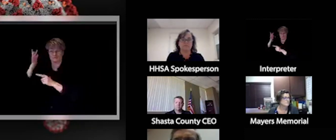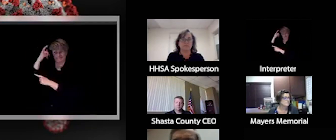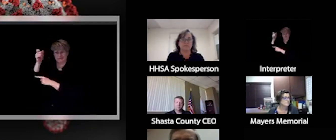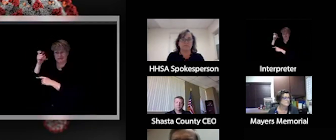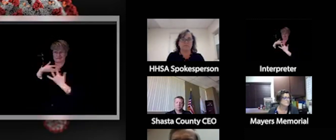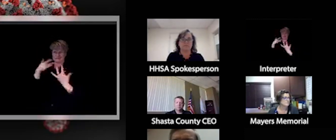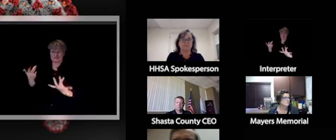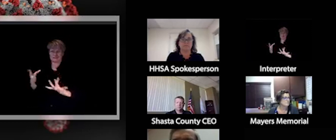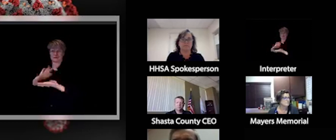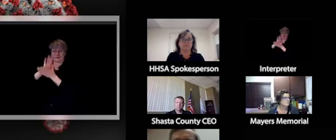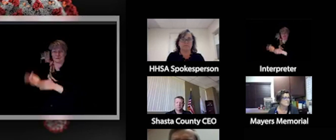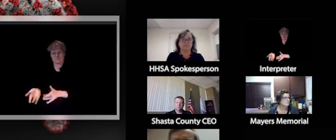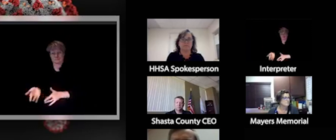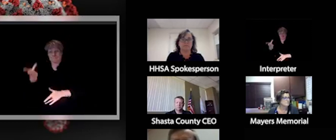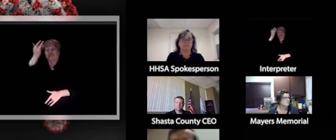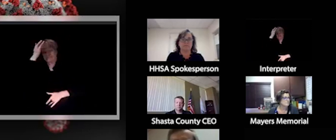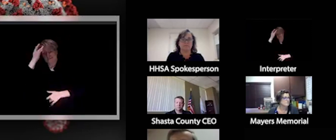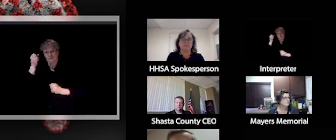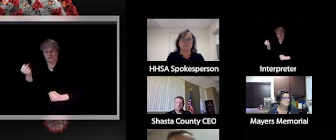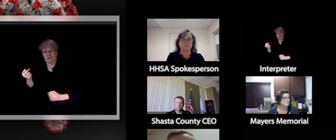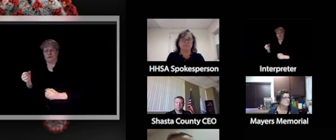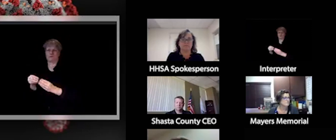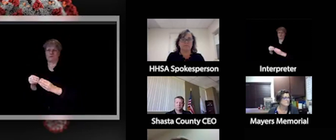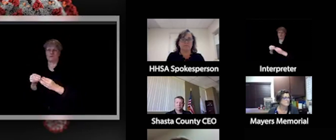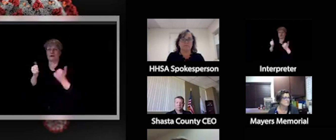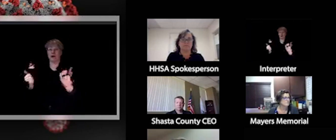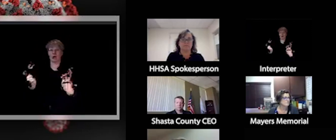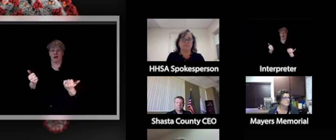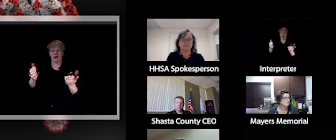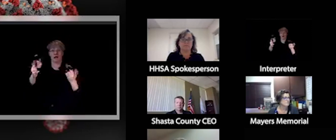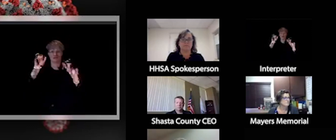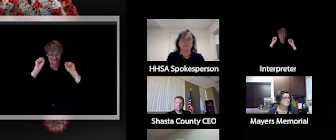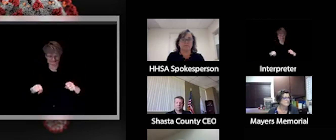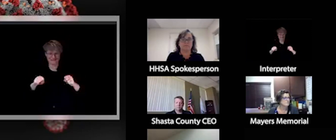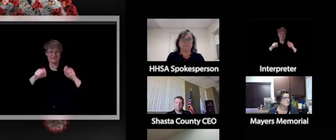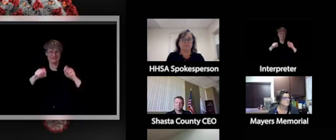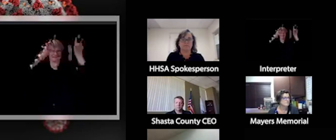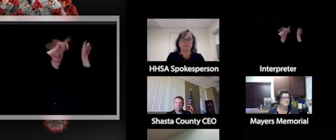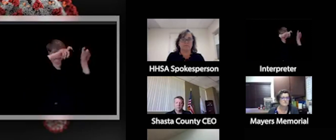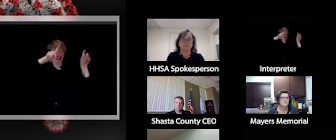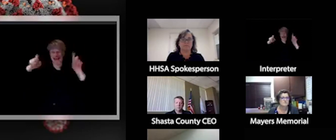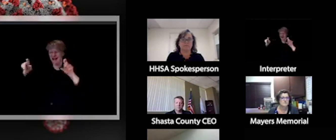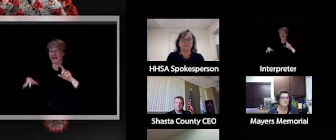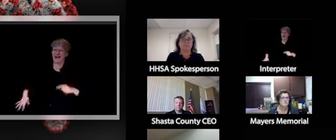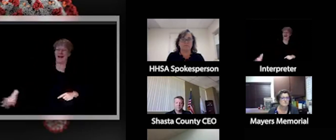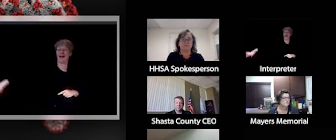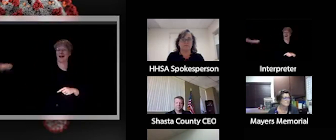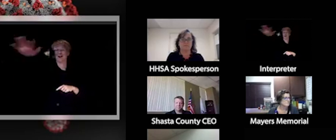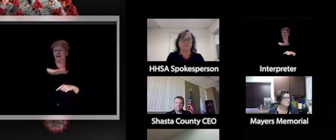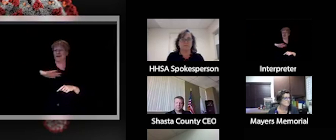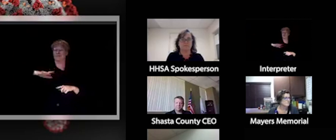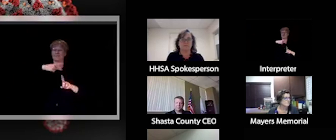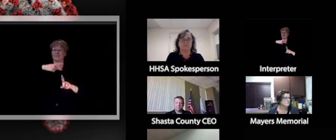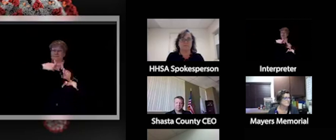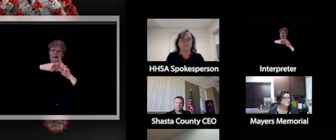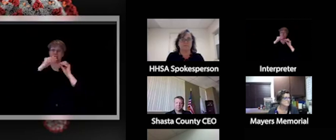Now, that we have widespread testing, in addition to having more workers back to work who tend